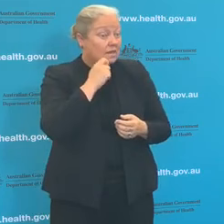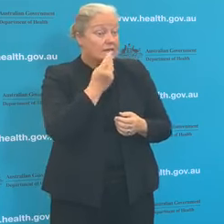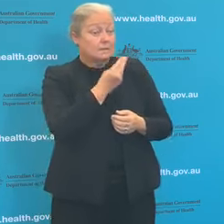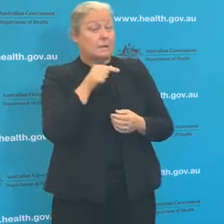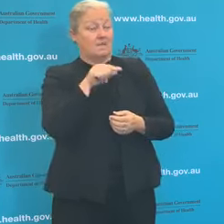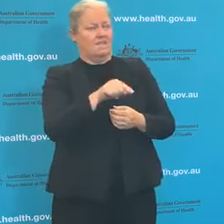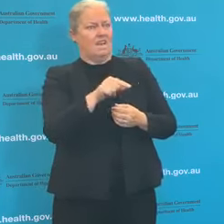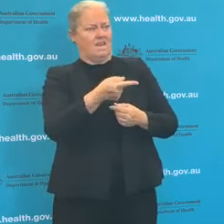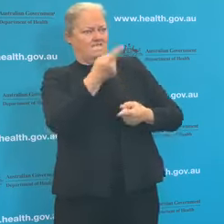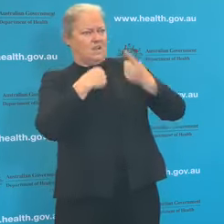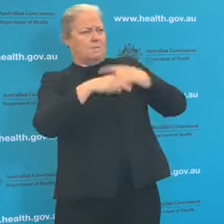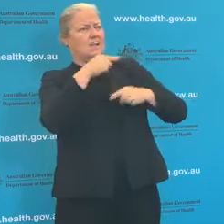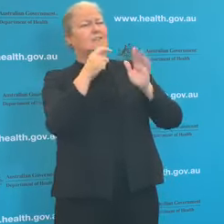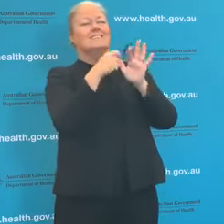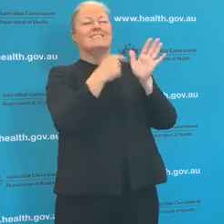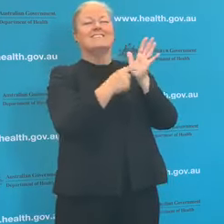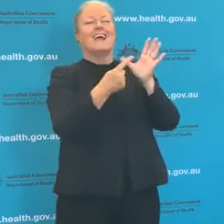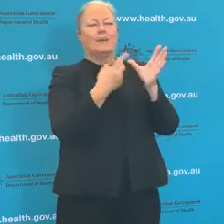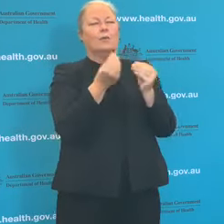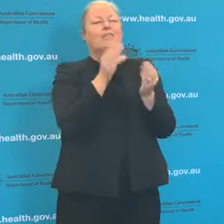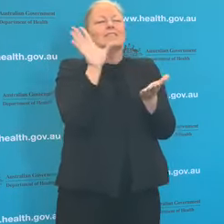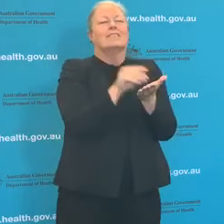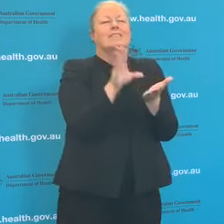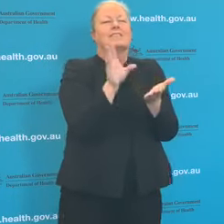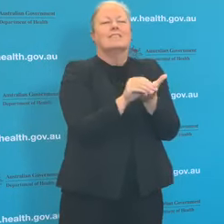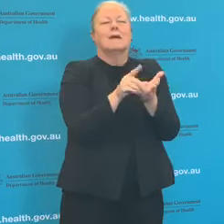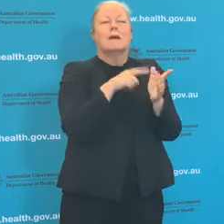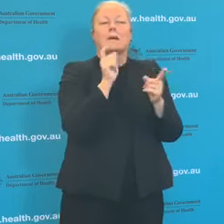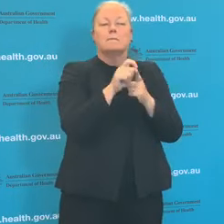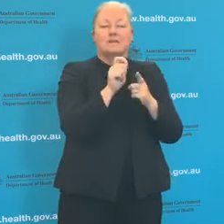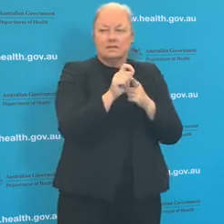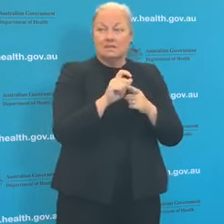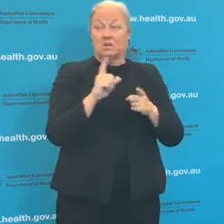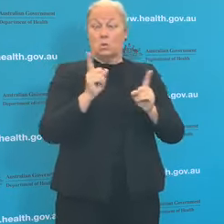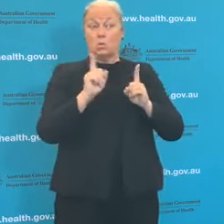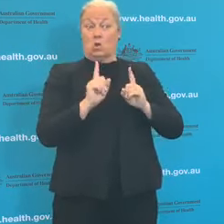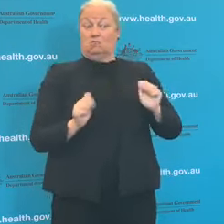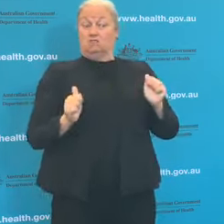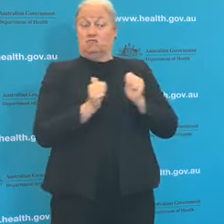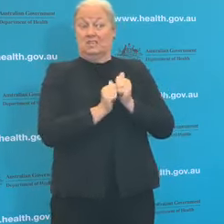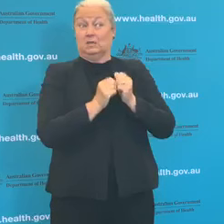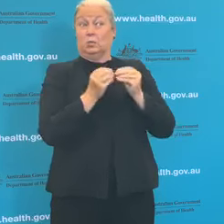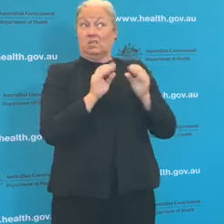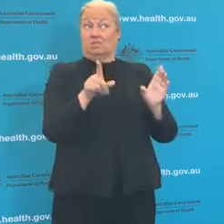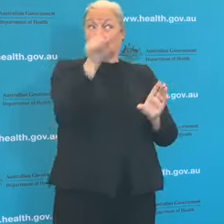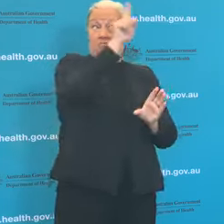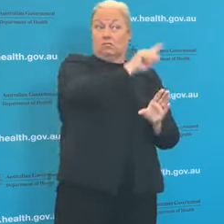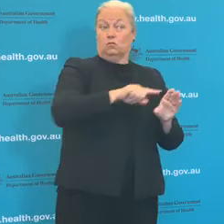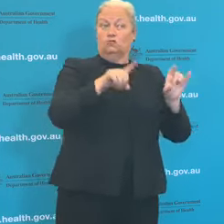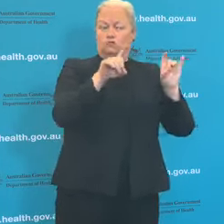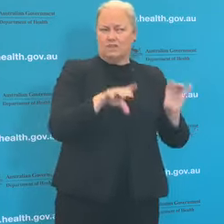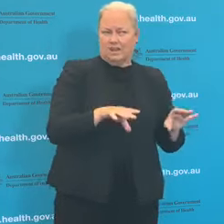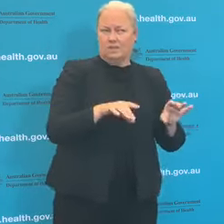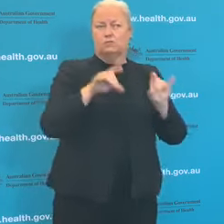My understanding is that those arrangements with the state and territories, which are really just about making sure that what we promised the